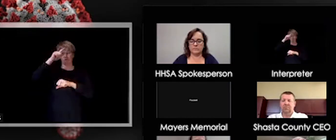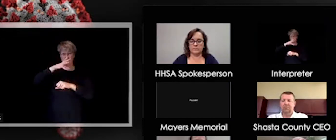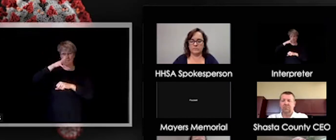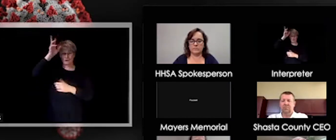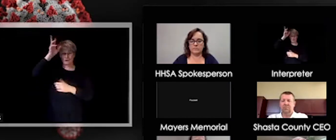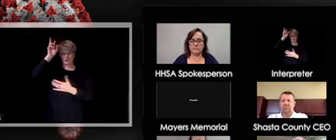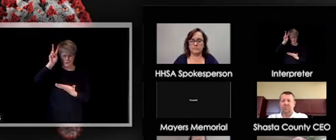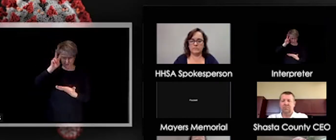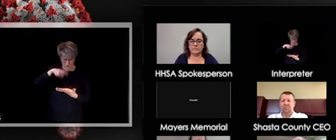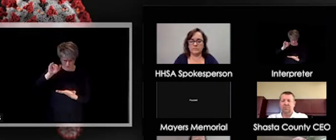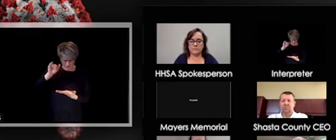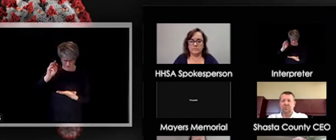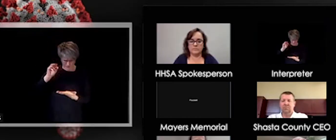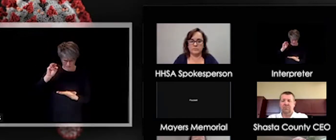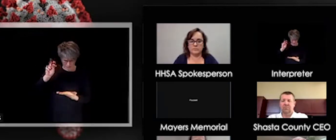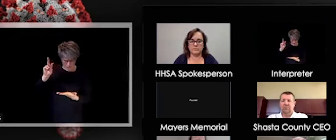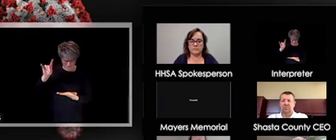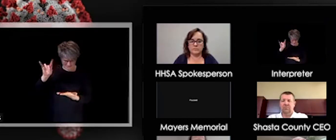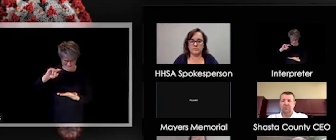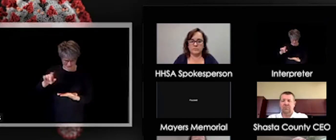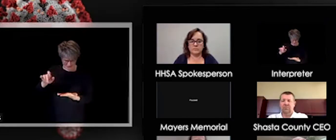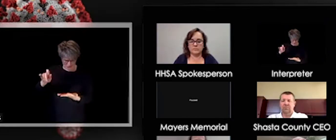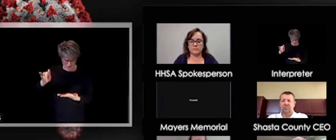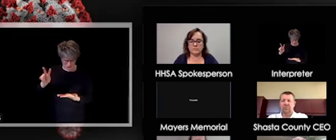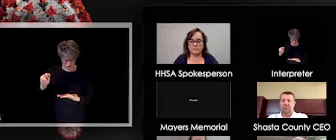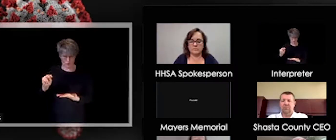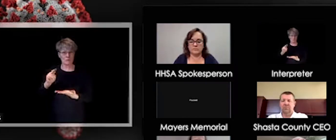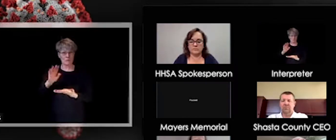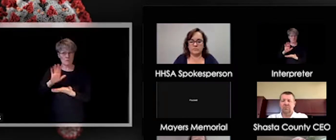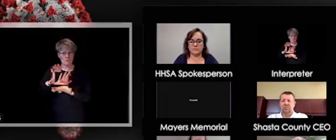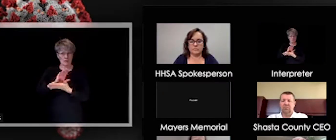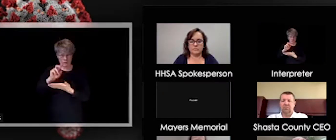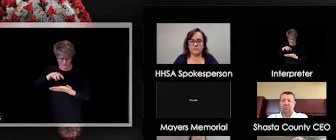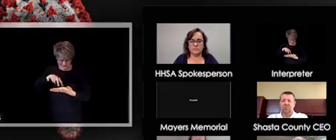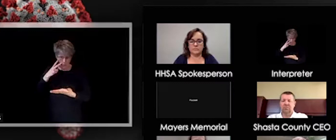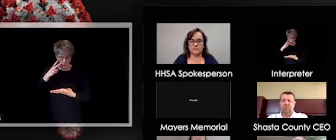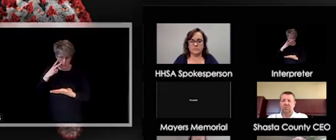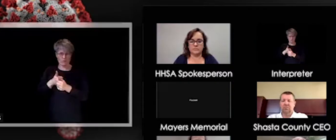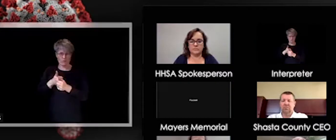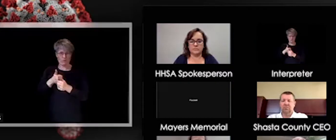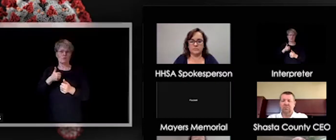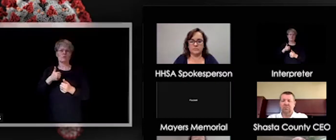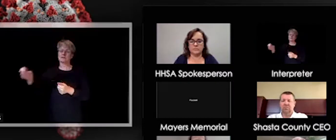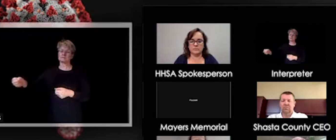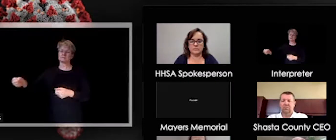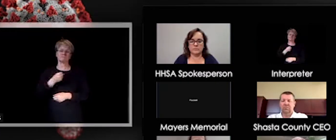at it and see where they may have fallen behind for their child or call their pediatrician